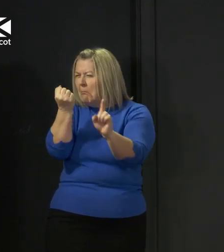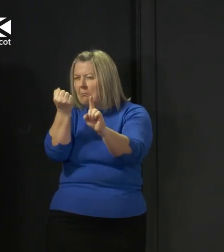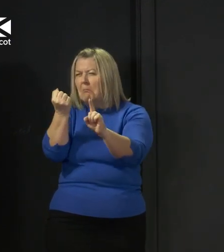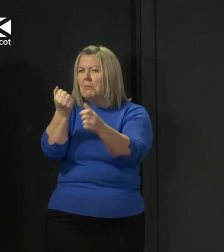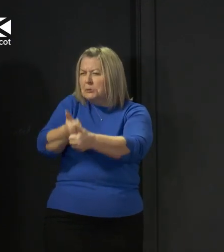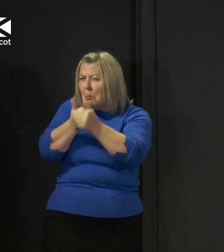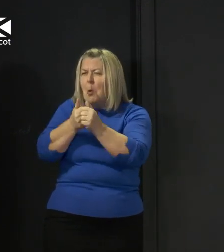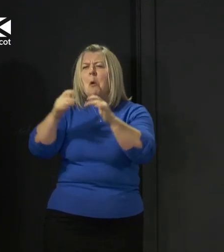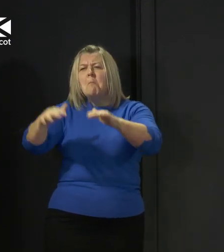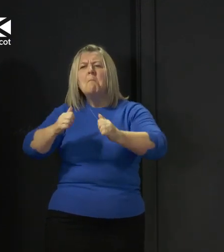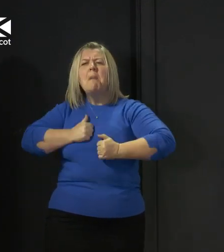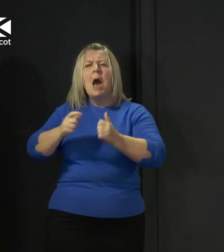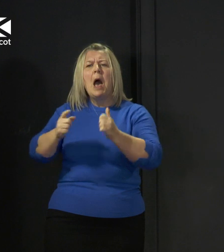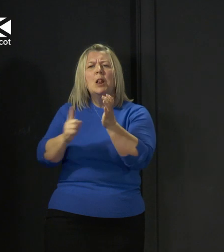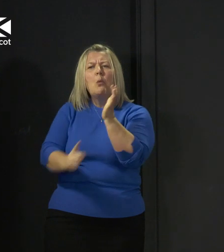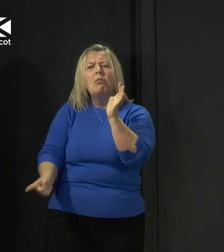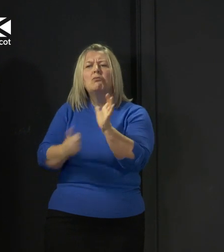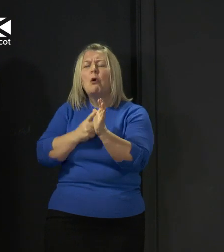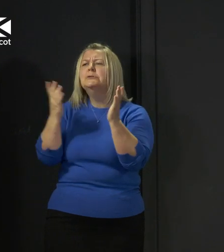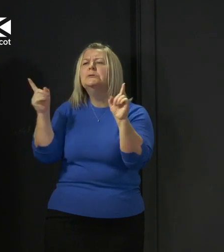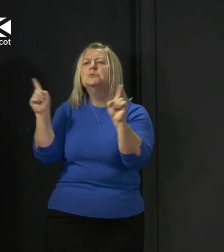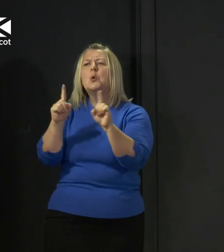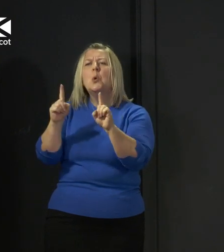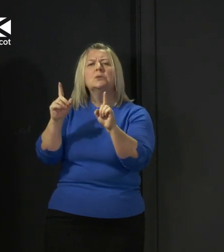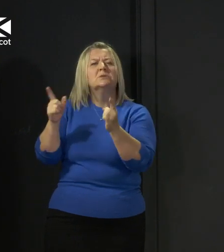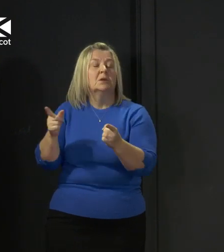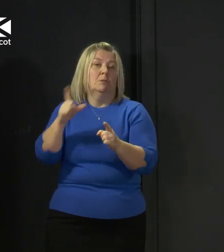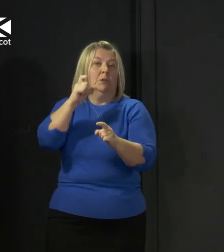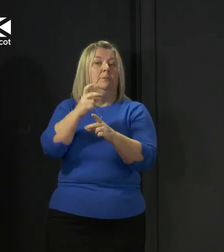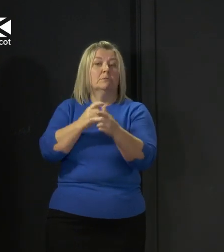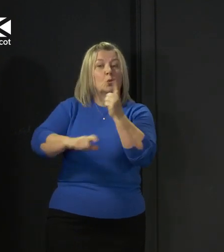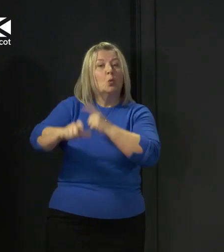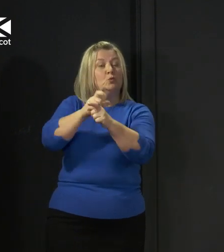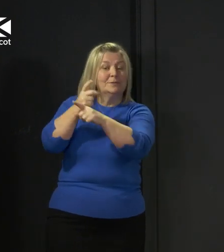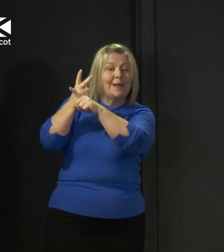your circumstances that might be a community care grant or it might be food